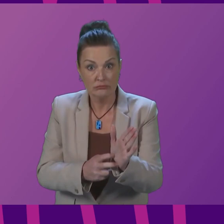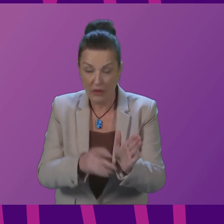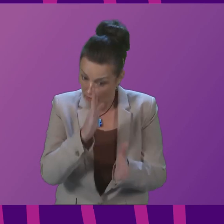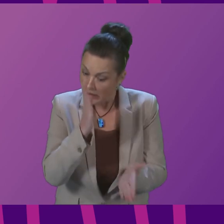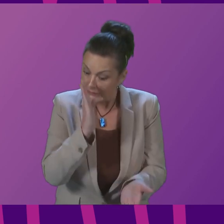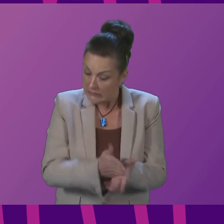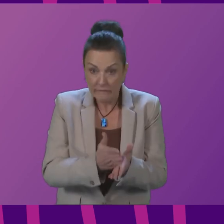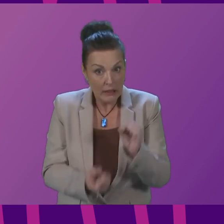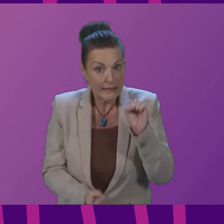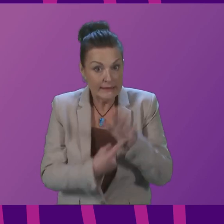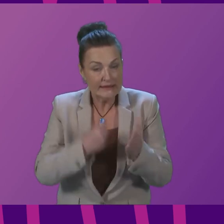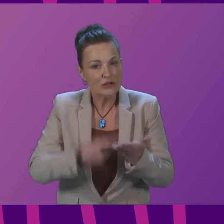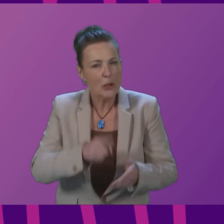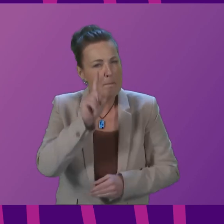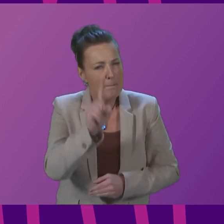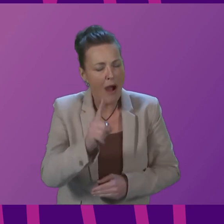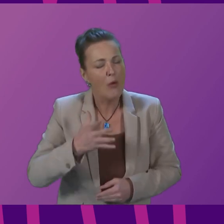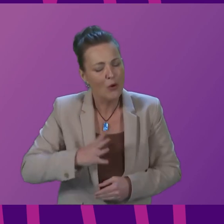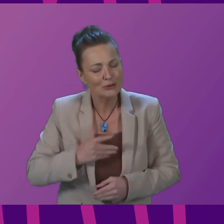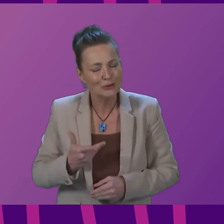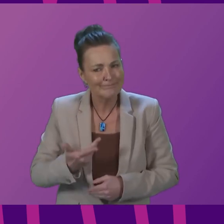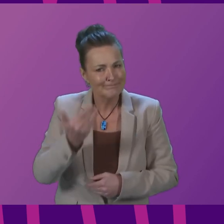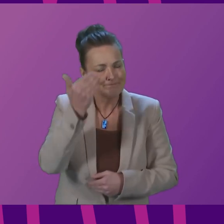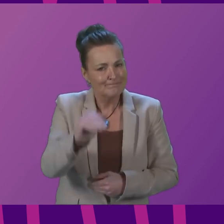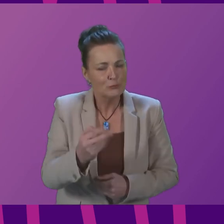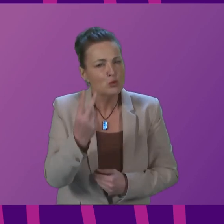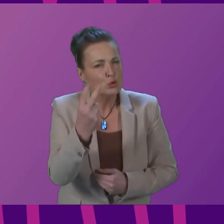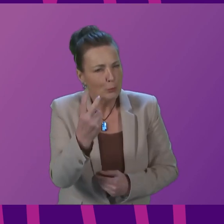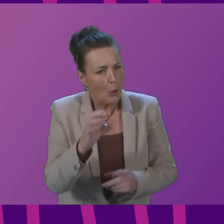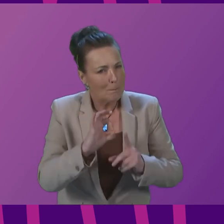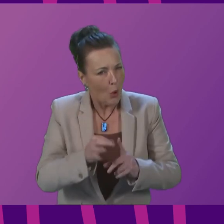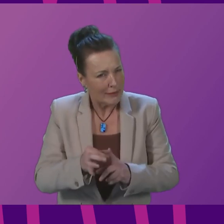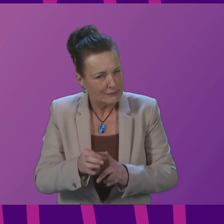There are two further points that it is important to make.